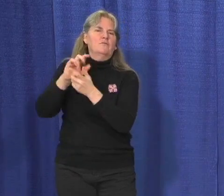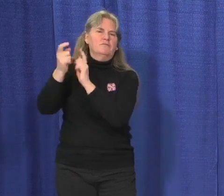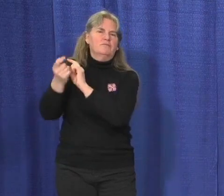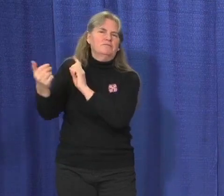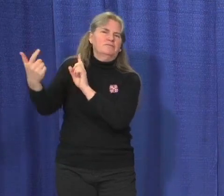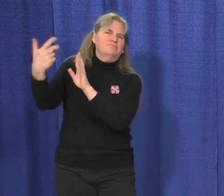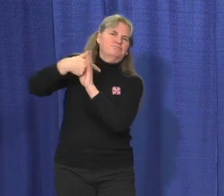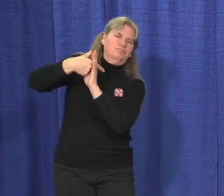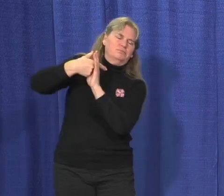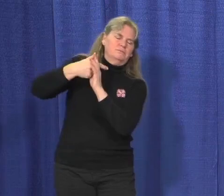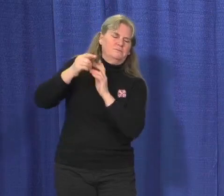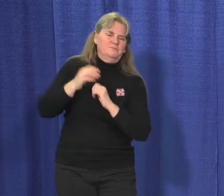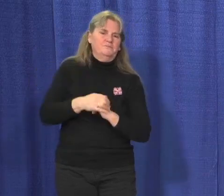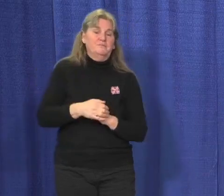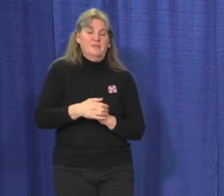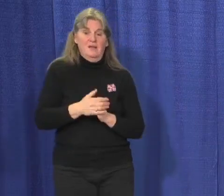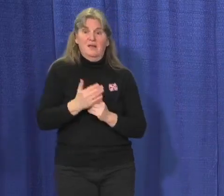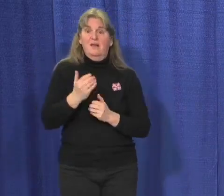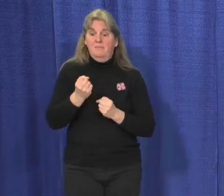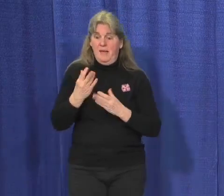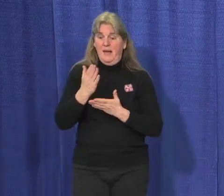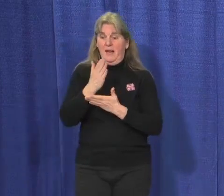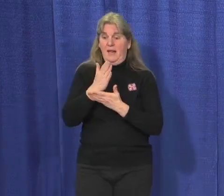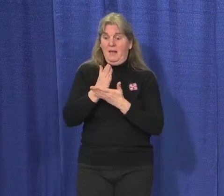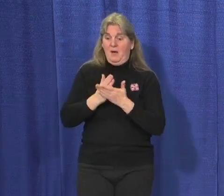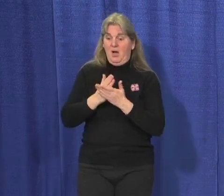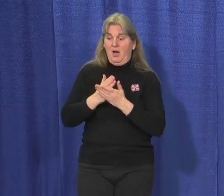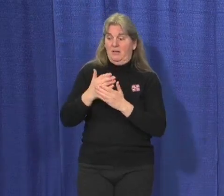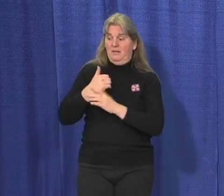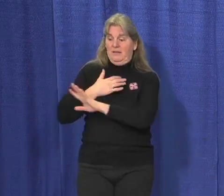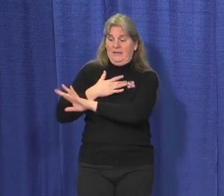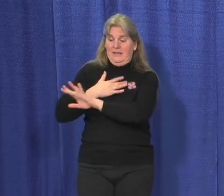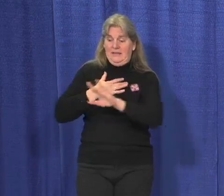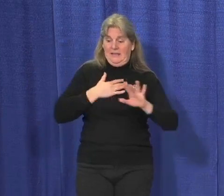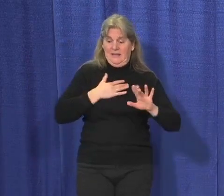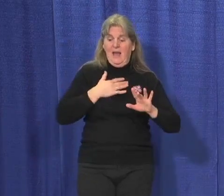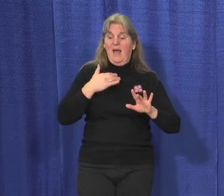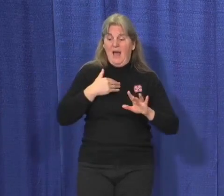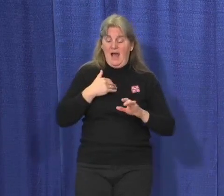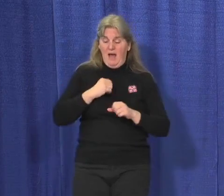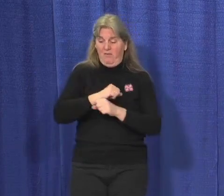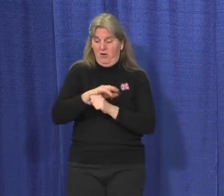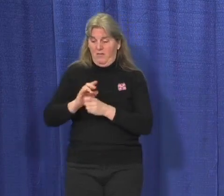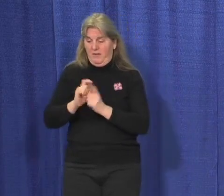Many areas are appearing to go through a third wave. We have had outbreaks and